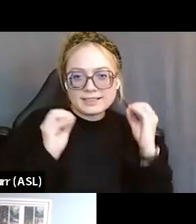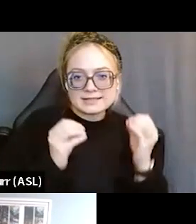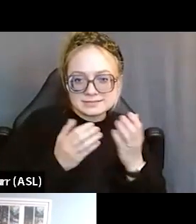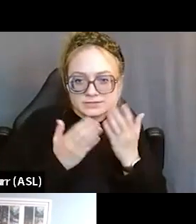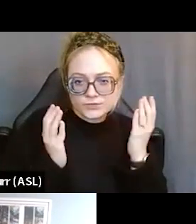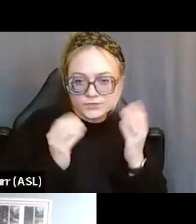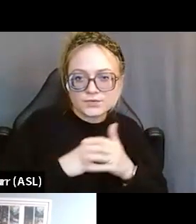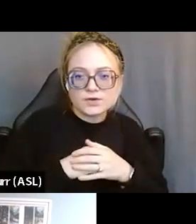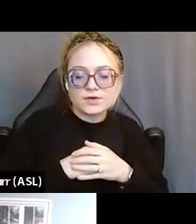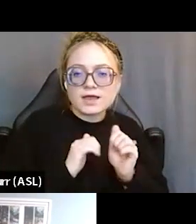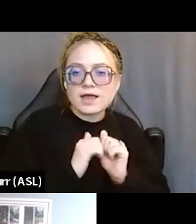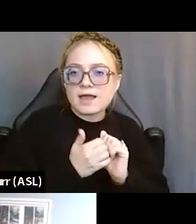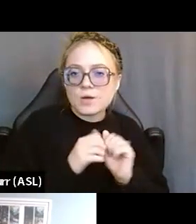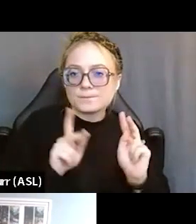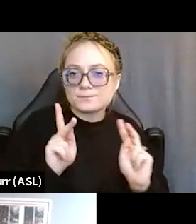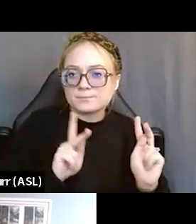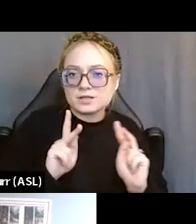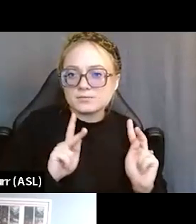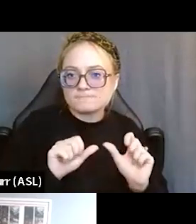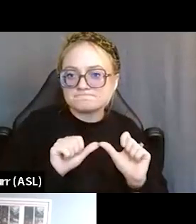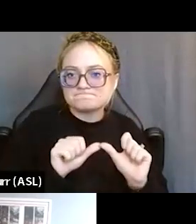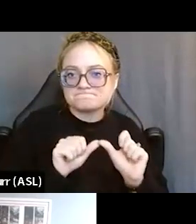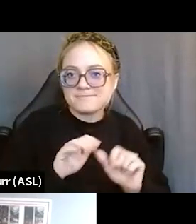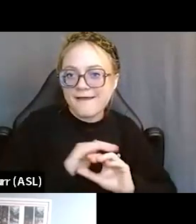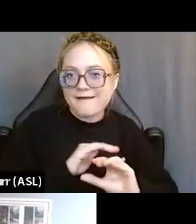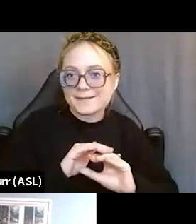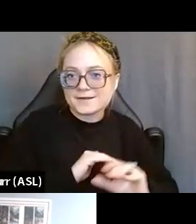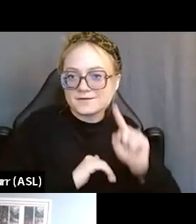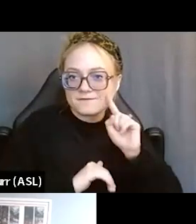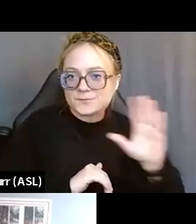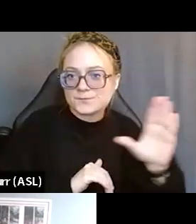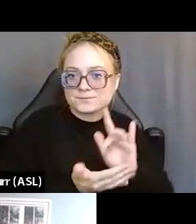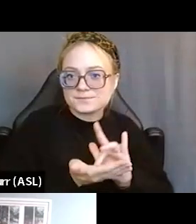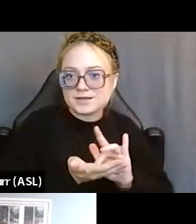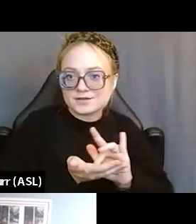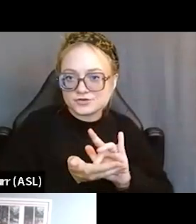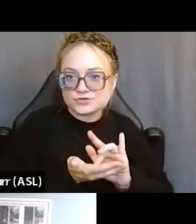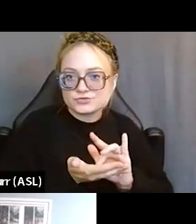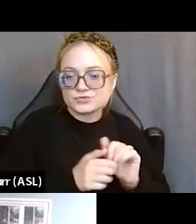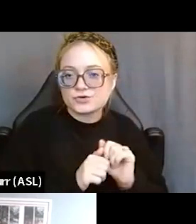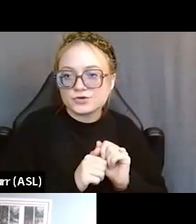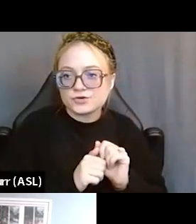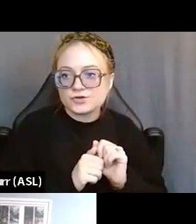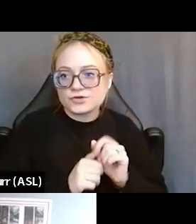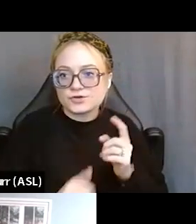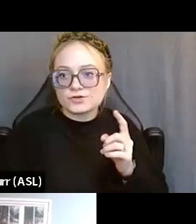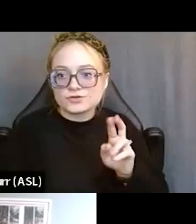how do people maintain access to medication, and Dr. Karnes, I'm sure you hear this all the time too,